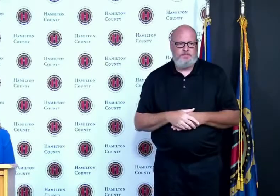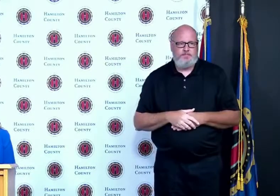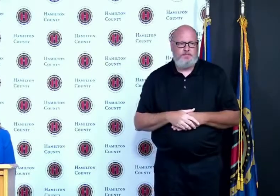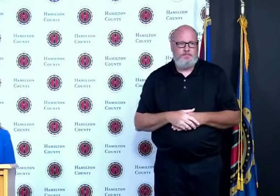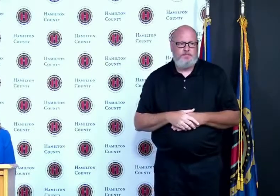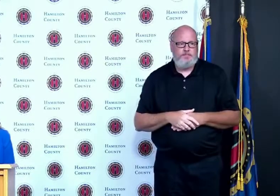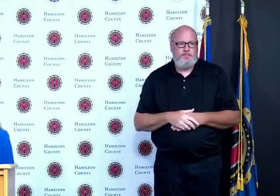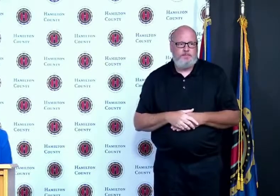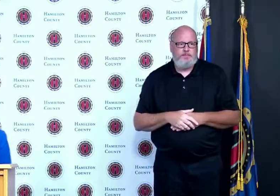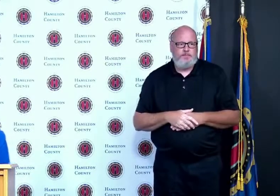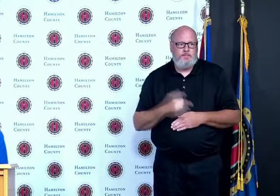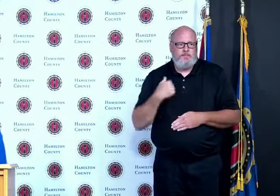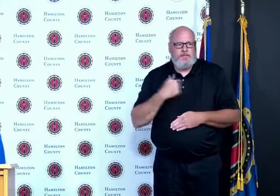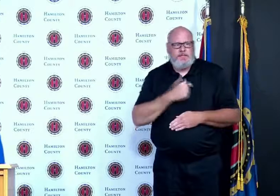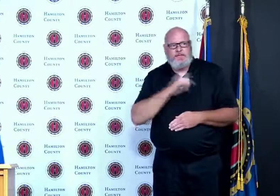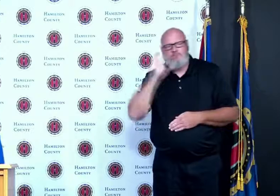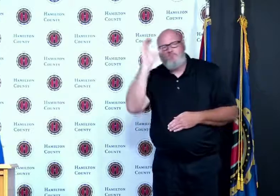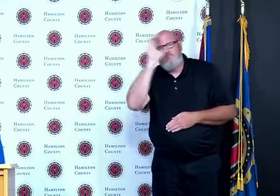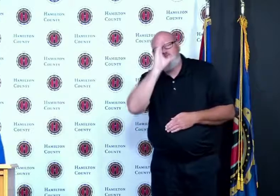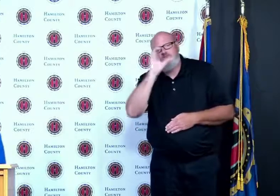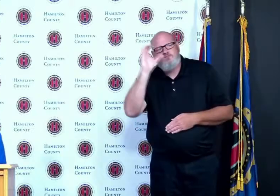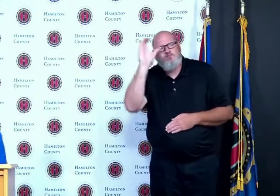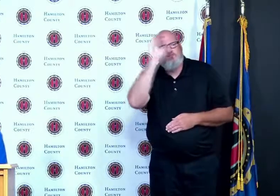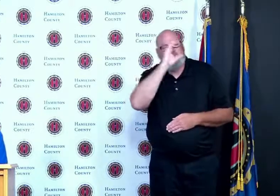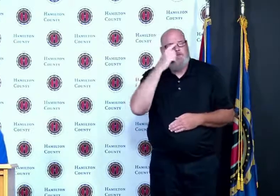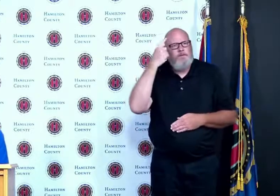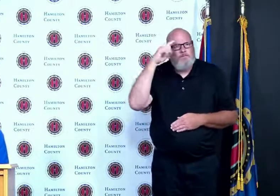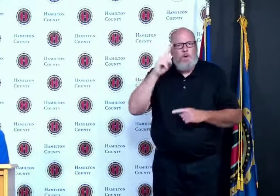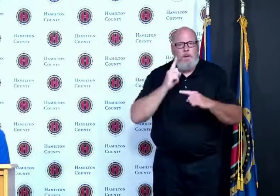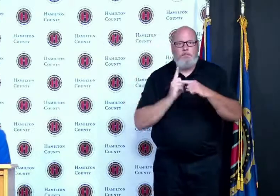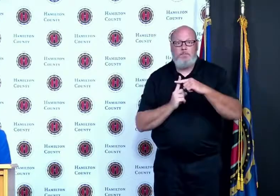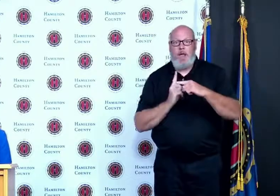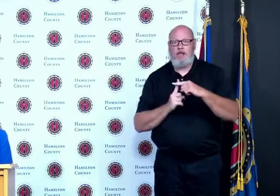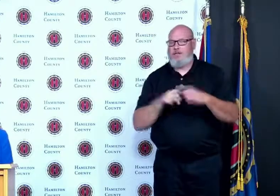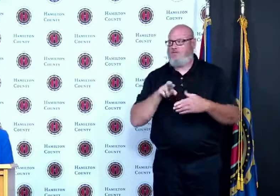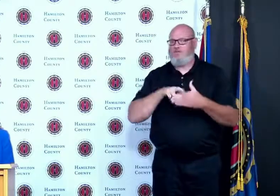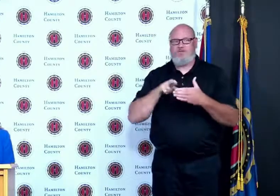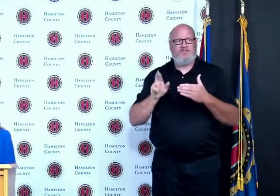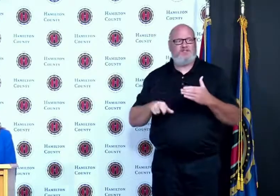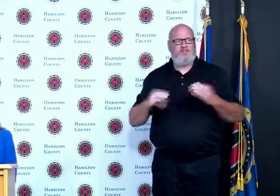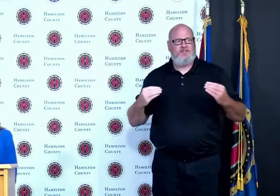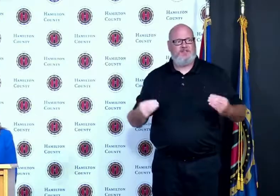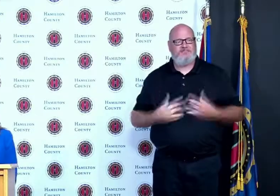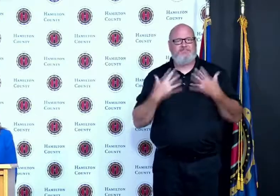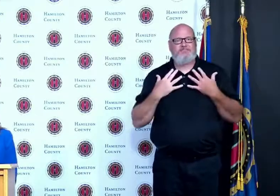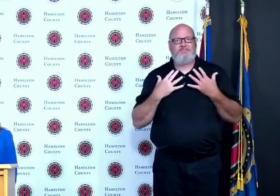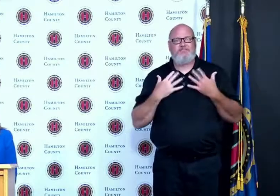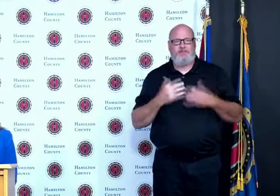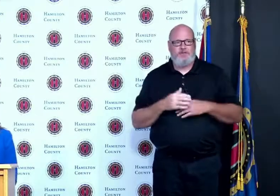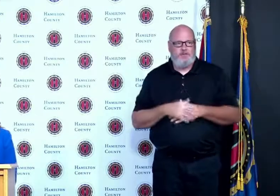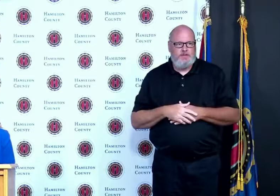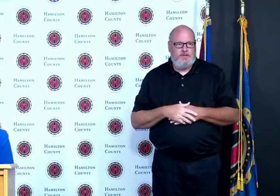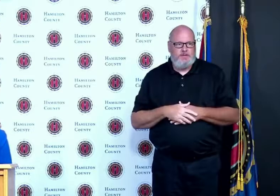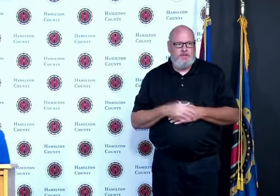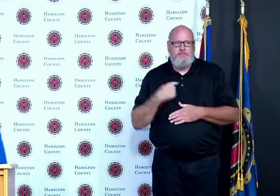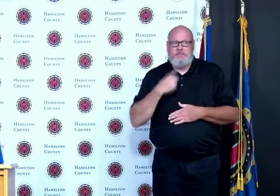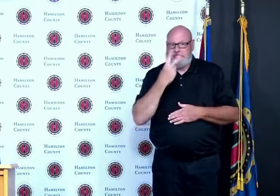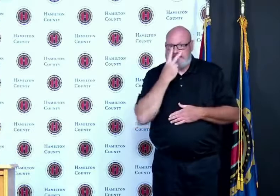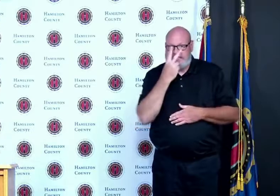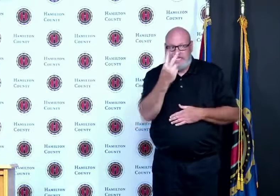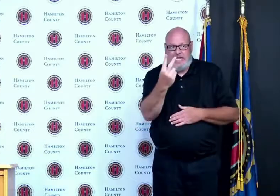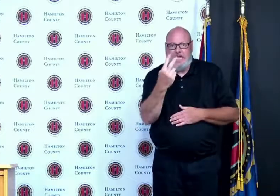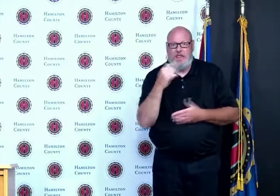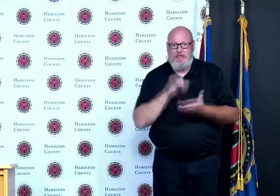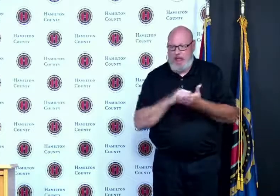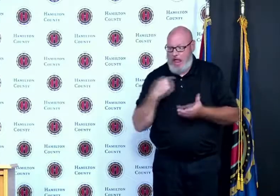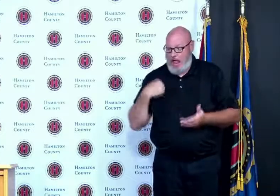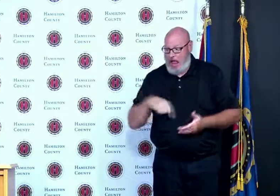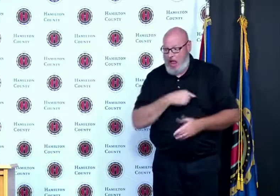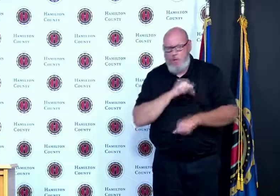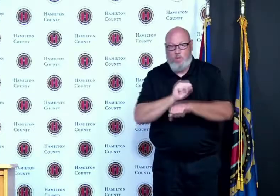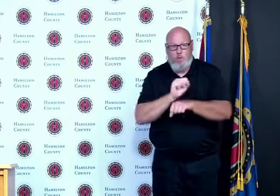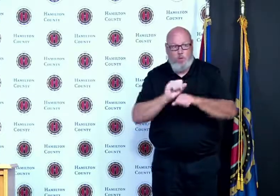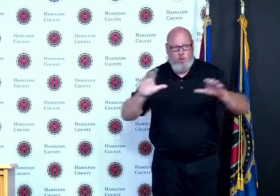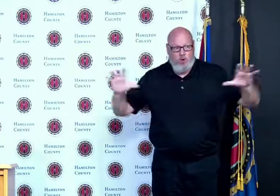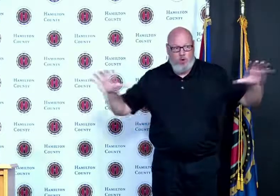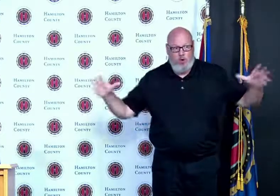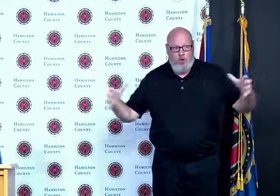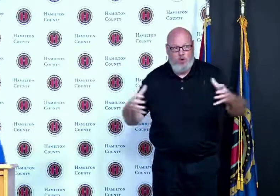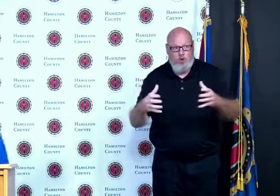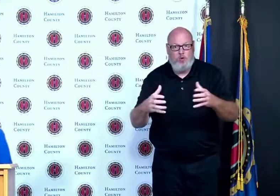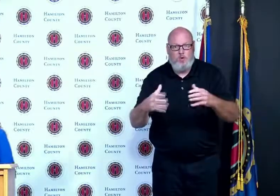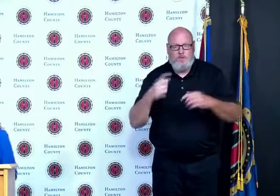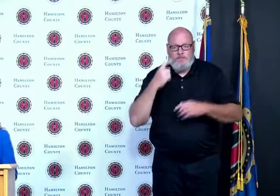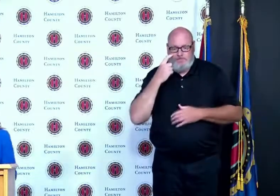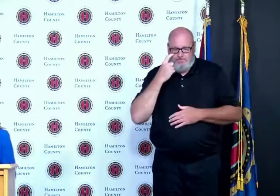lessons learned and even some areas where our collective efforts have made us stronger sorry